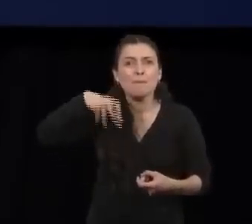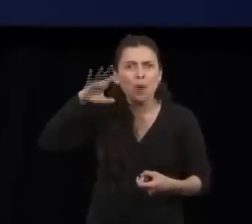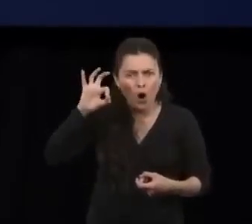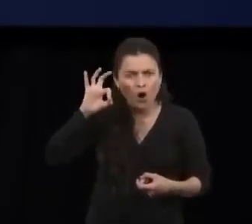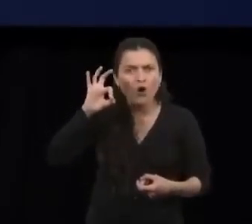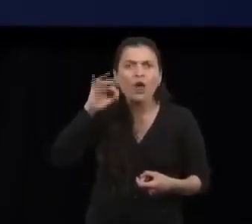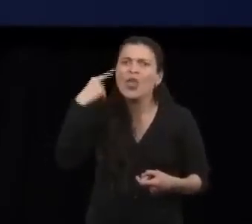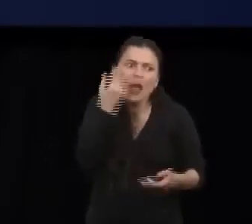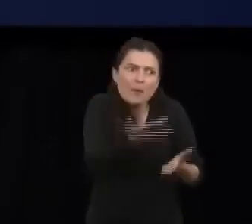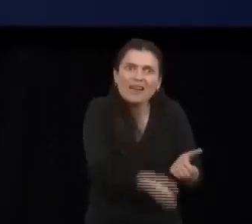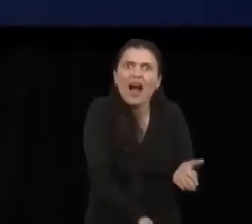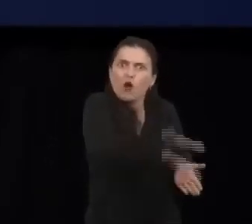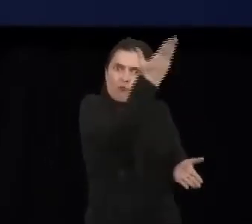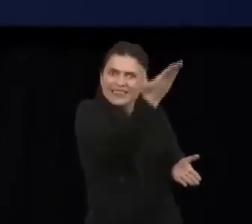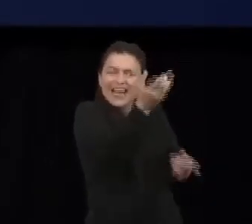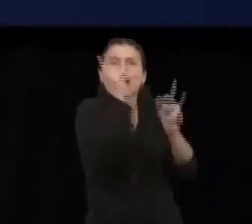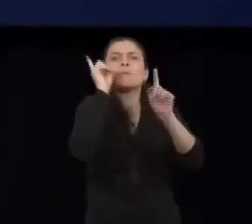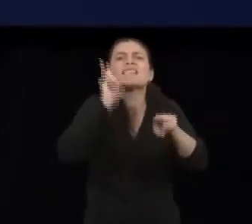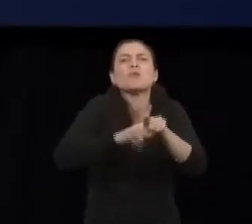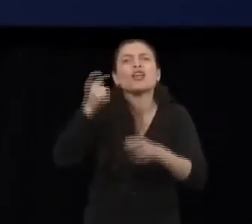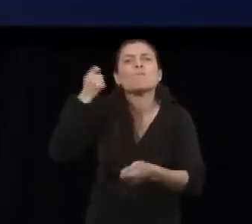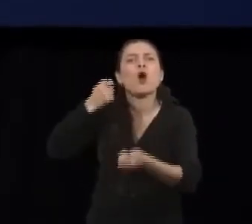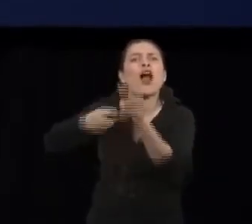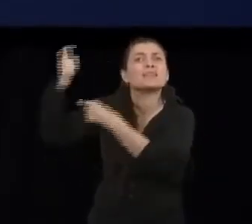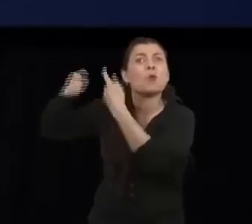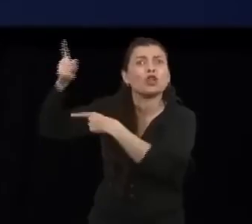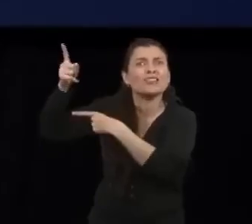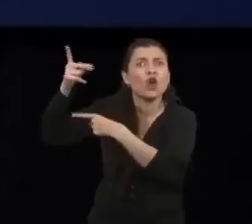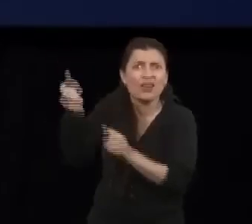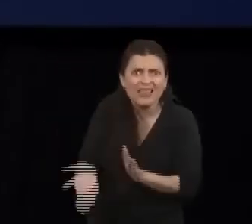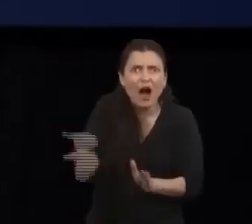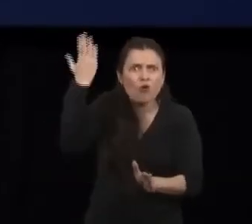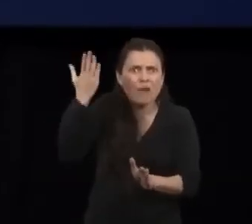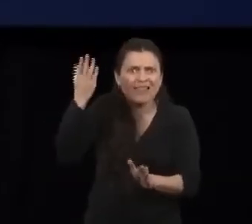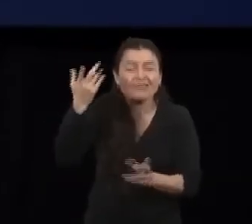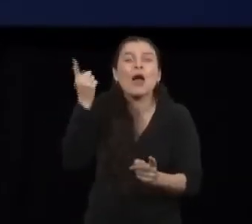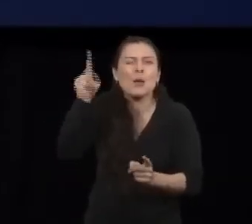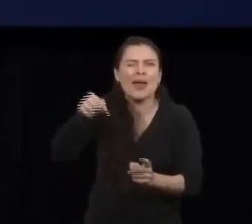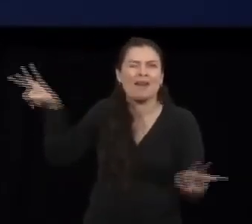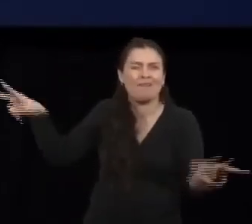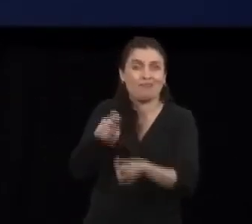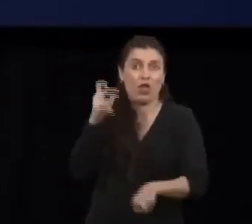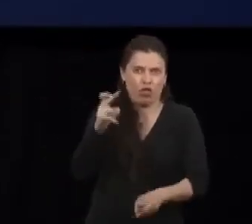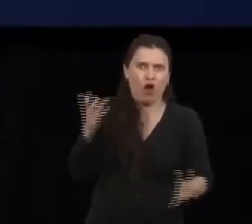and thus balance in the financial market the generation that you have to generate